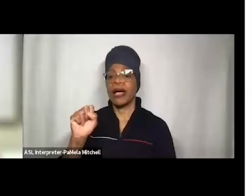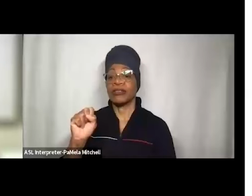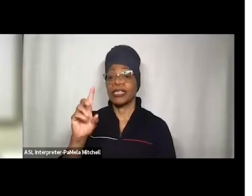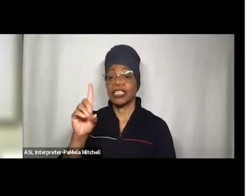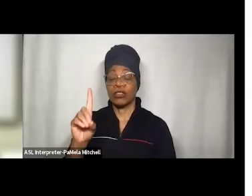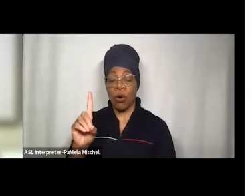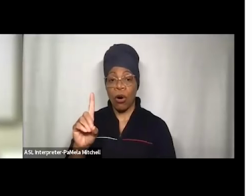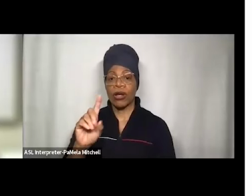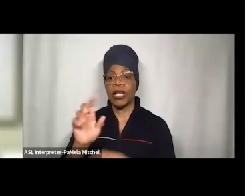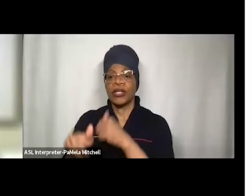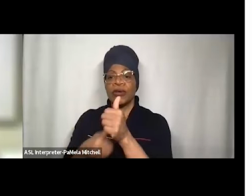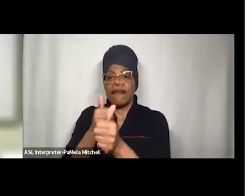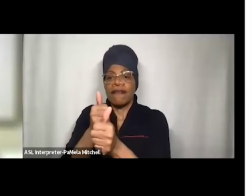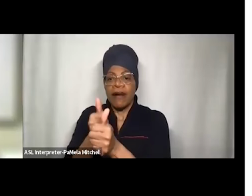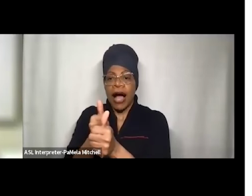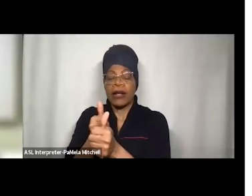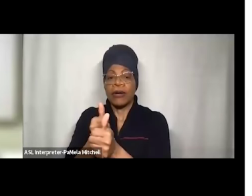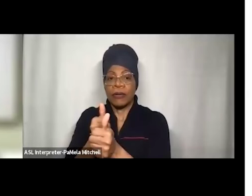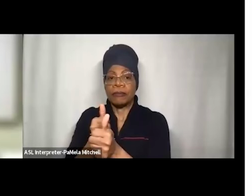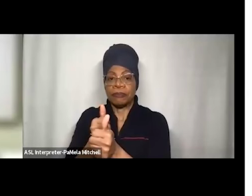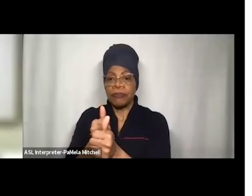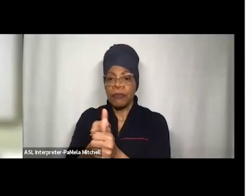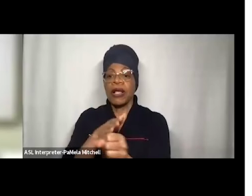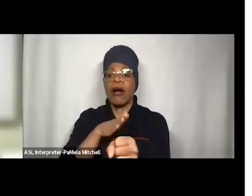by a full blown assessment.